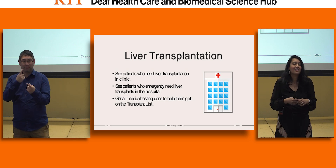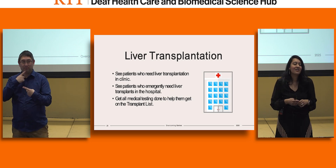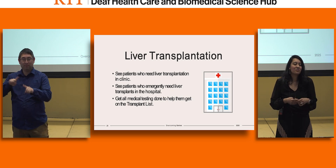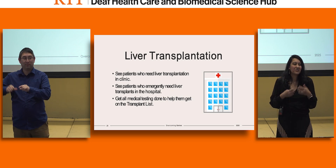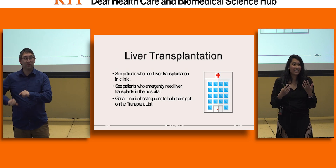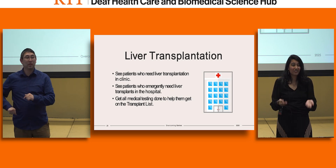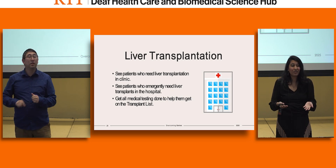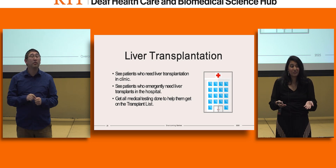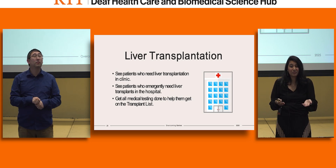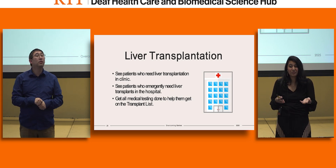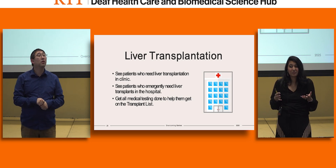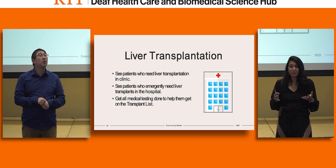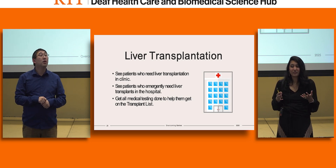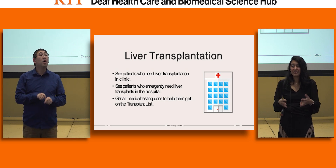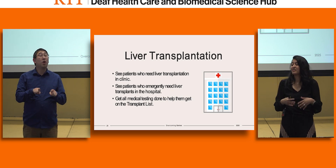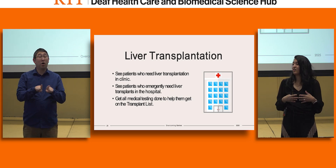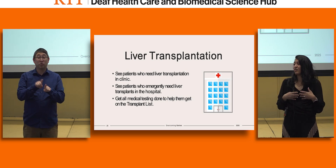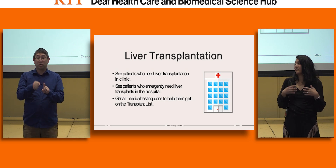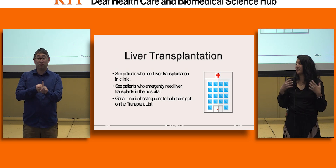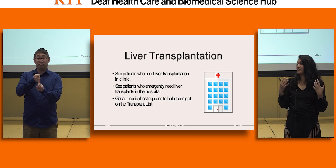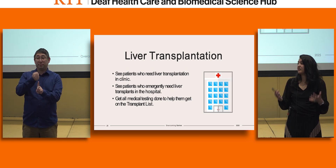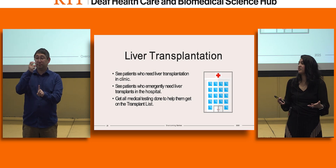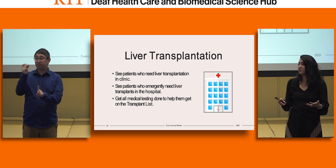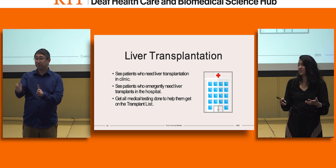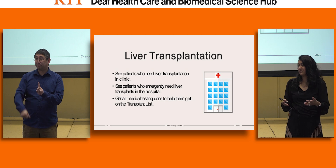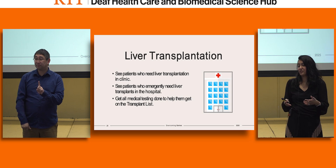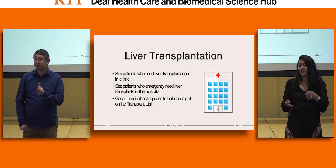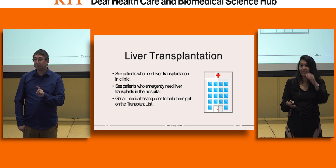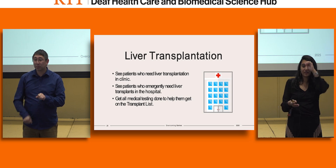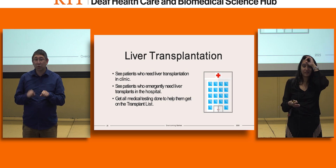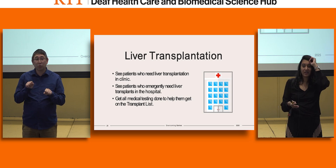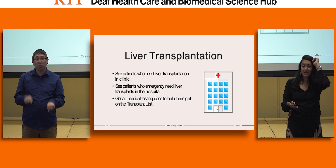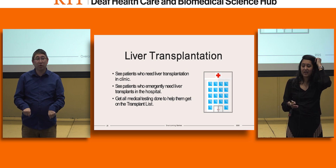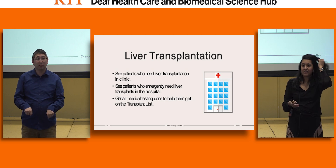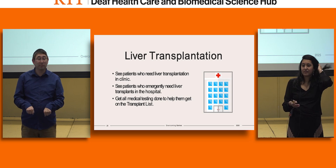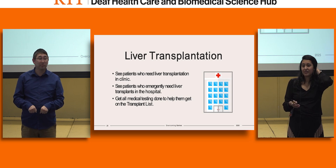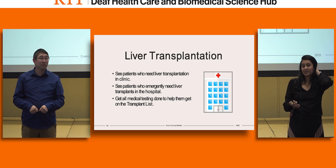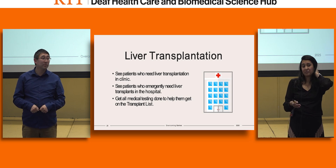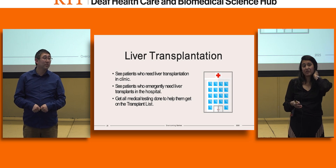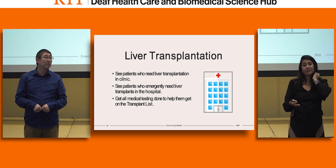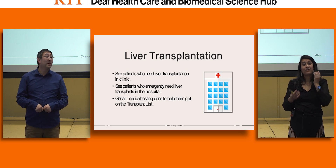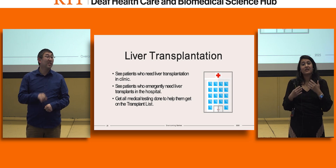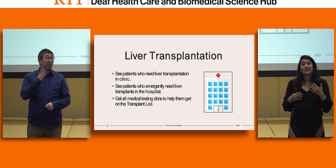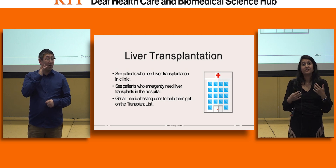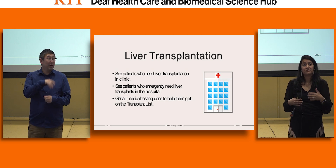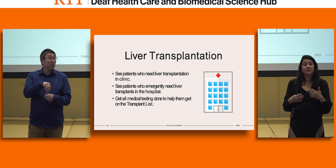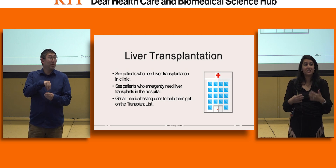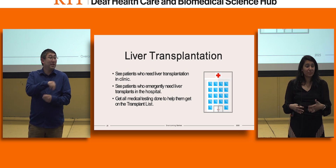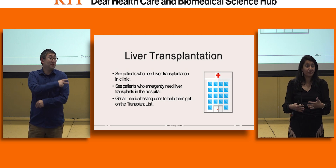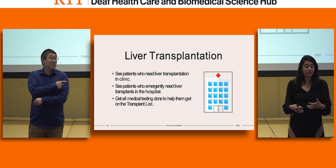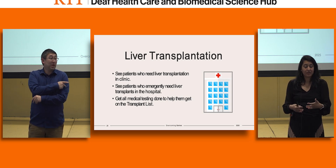But they can also present all of a sudden with liver failure. And so, that's part of why I do inpatient rounding,